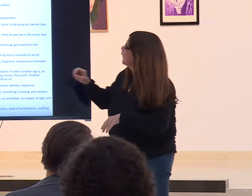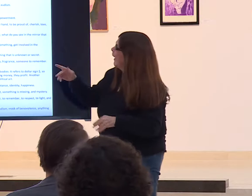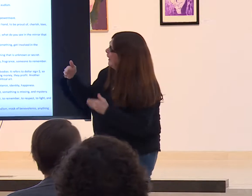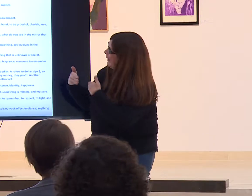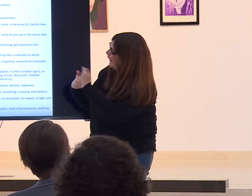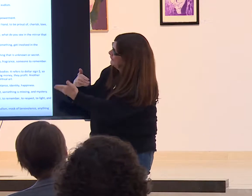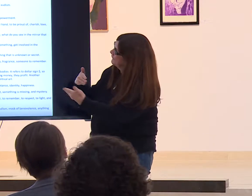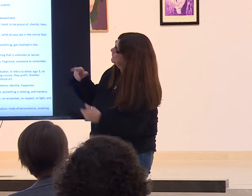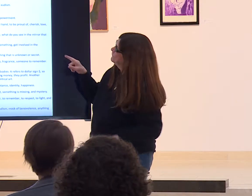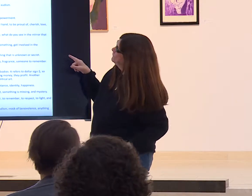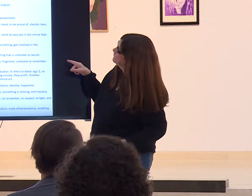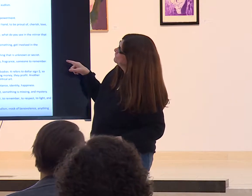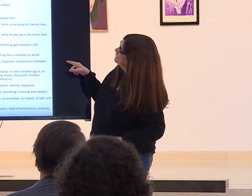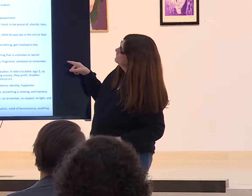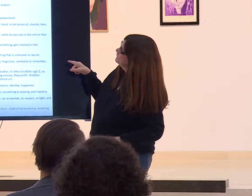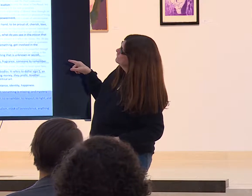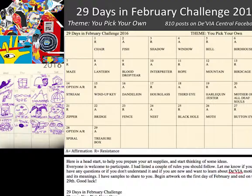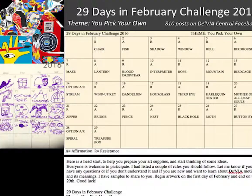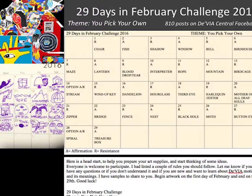then came back and did it on and off.